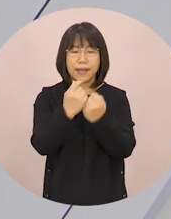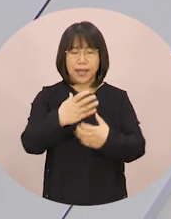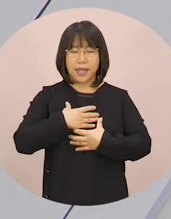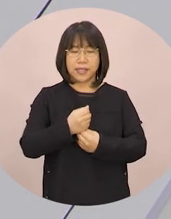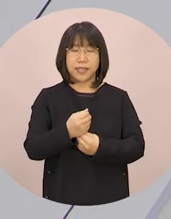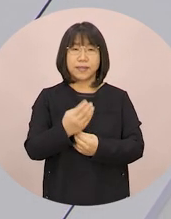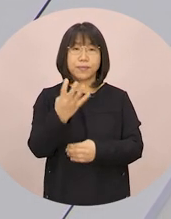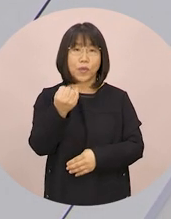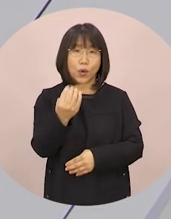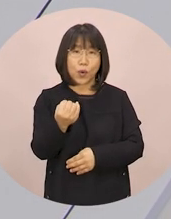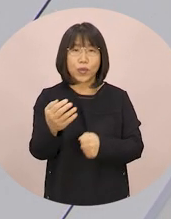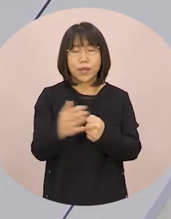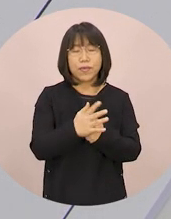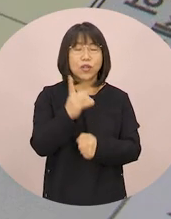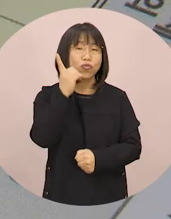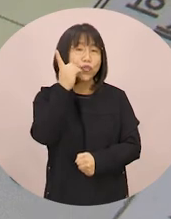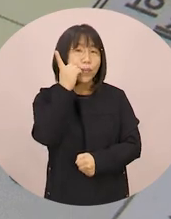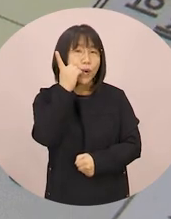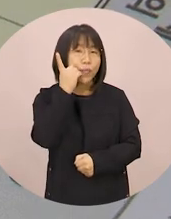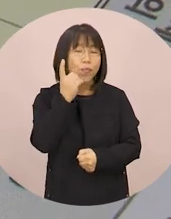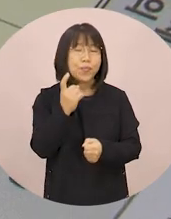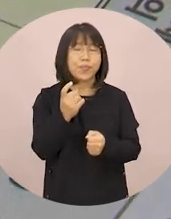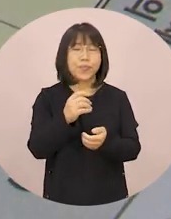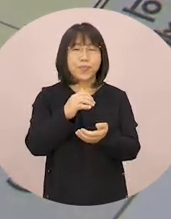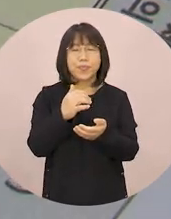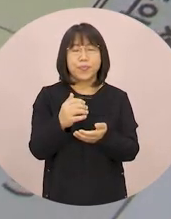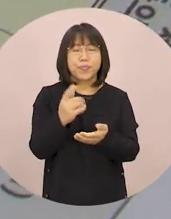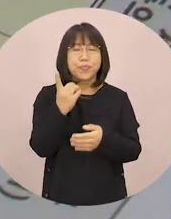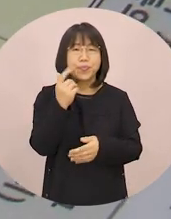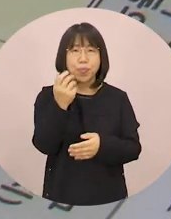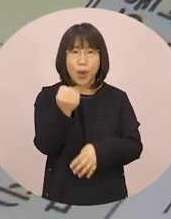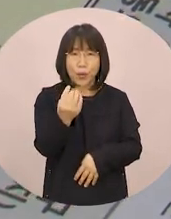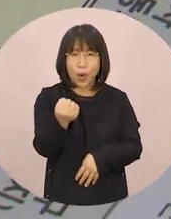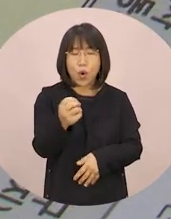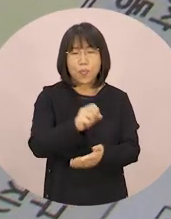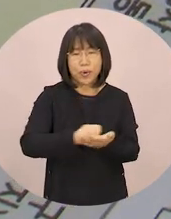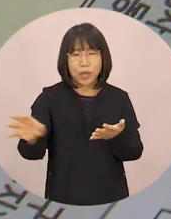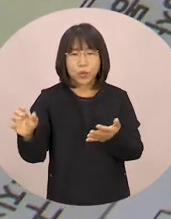It is expected that more accurate epidemiological investigations will be possible